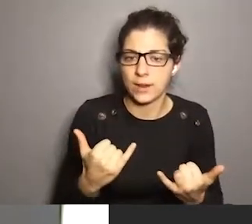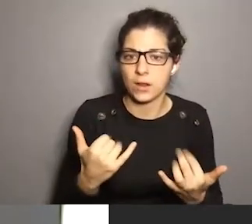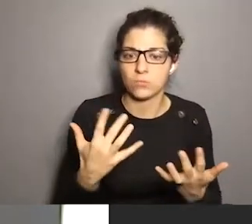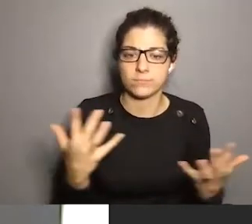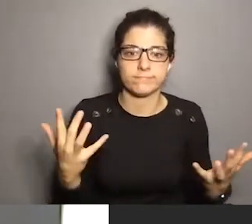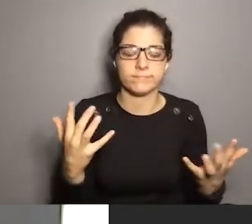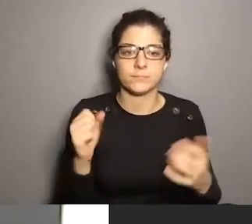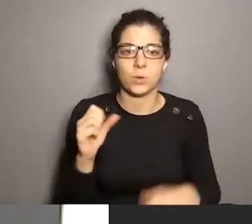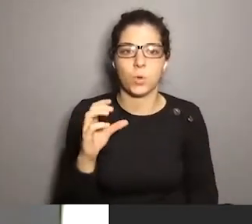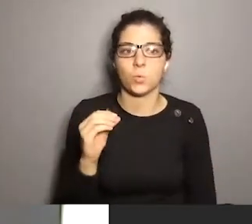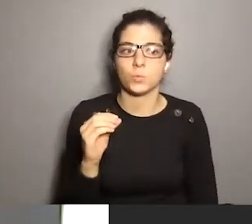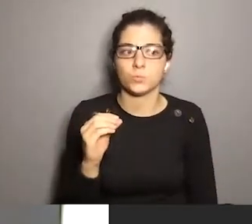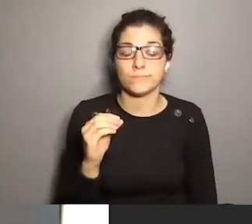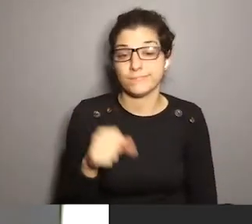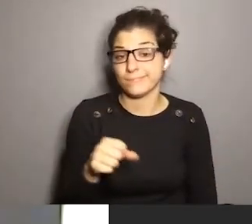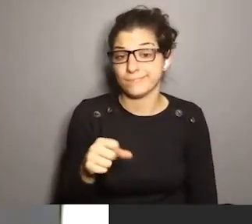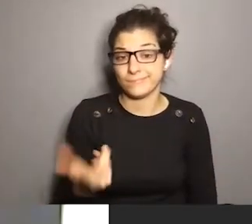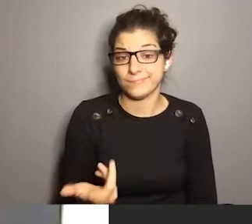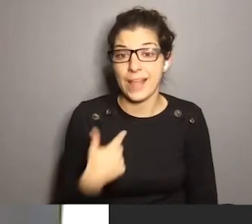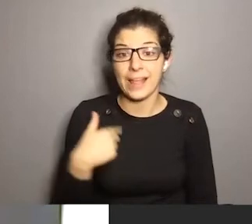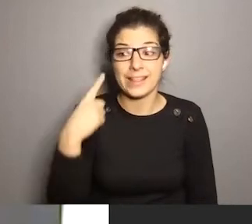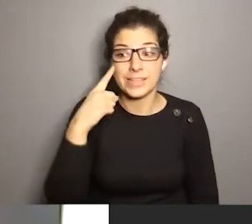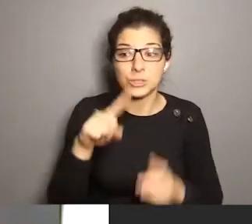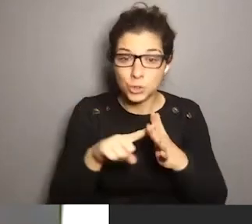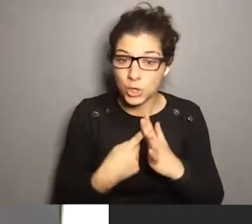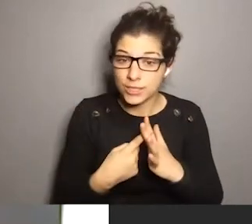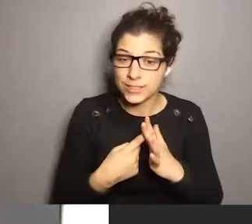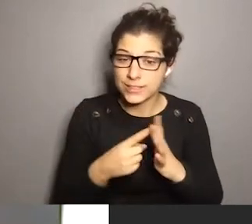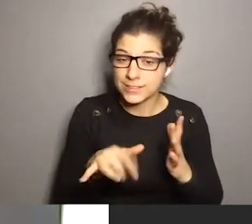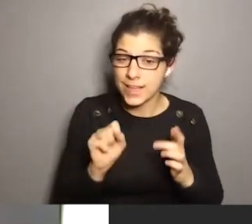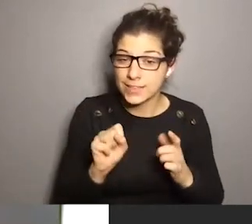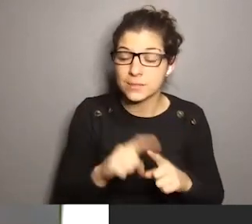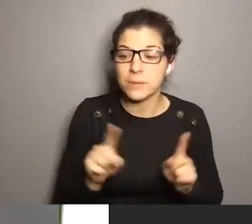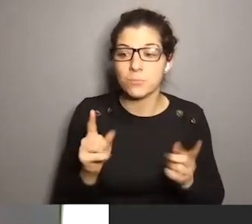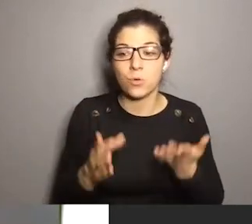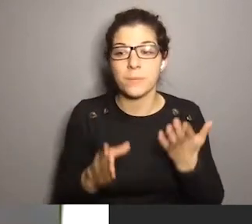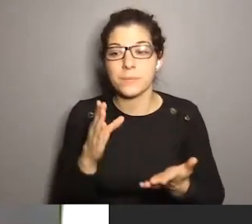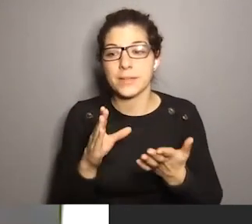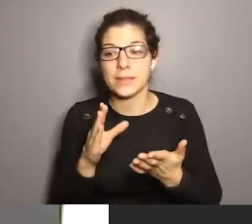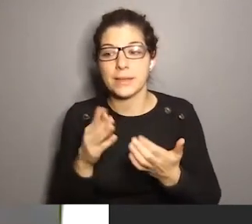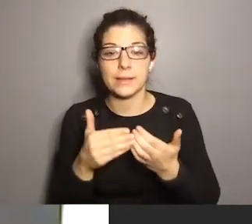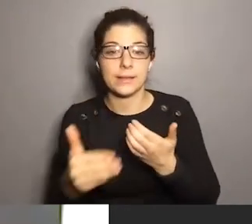So yeah, I think it's starting to, but I think probably within the next couple months